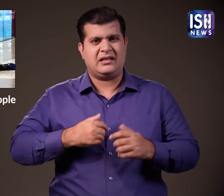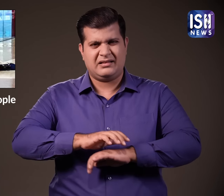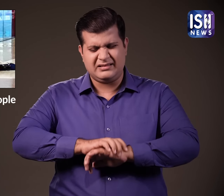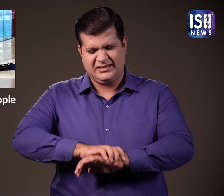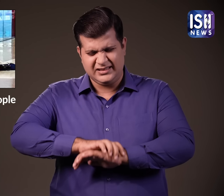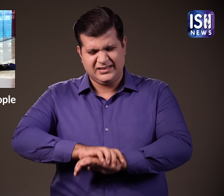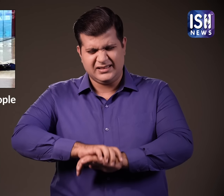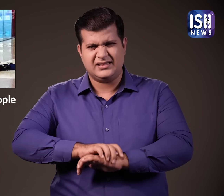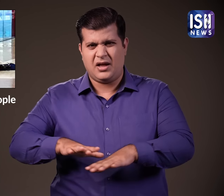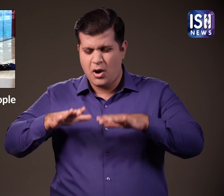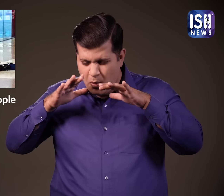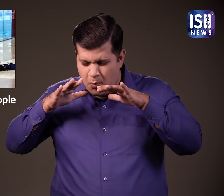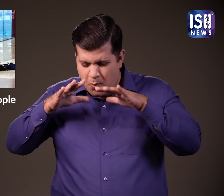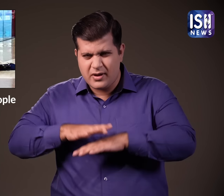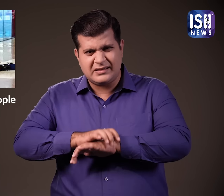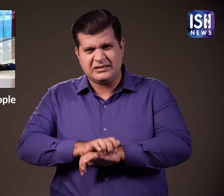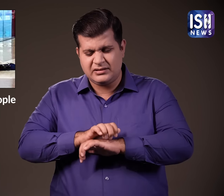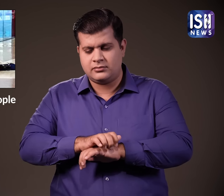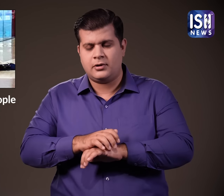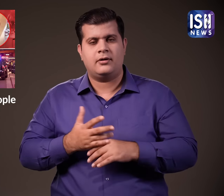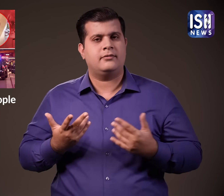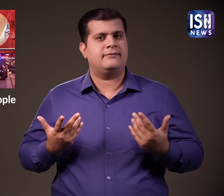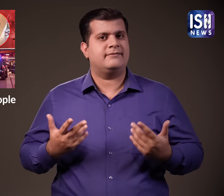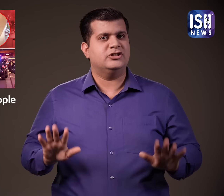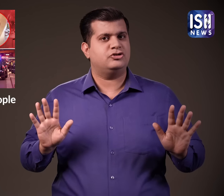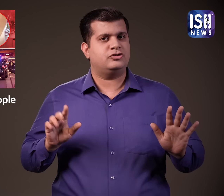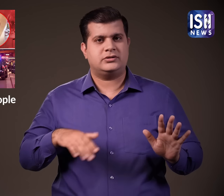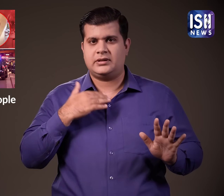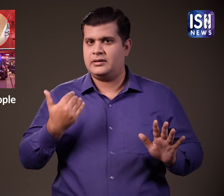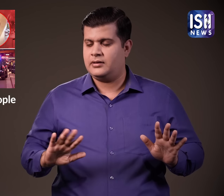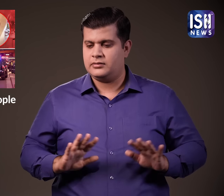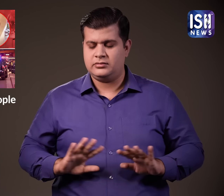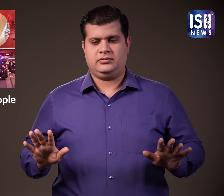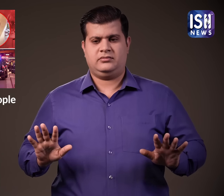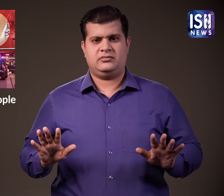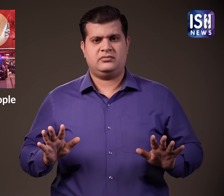After shooting the culprit, the inspector conducted CPR on him but he died.